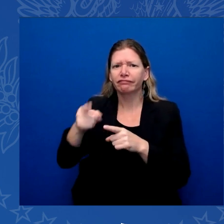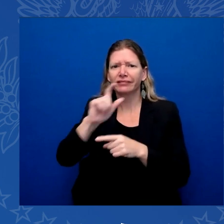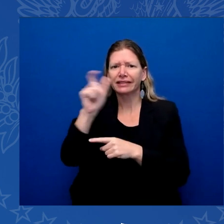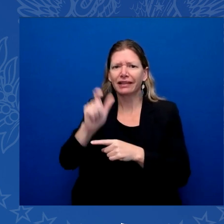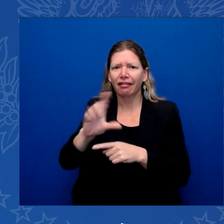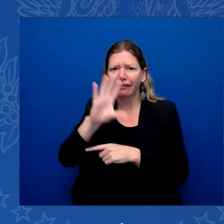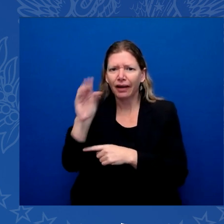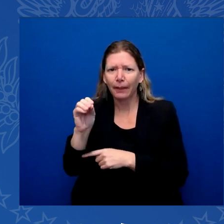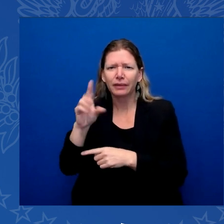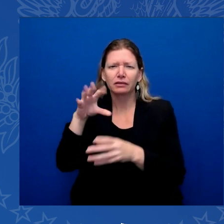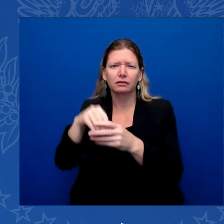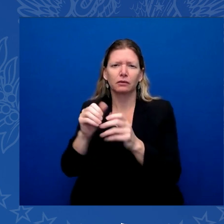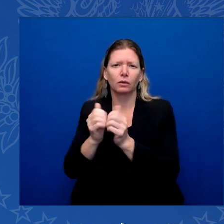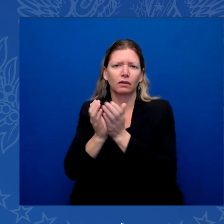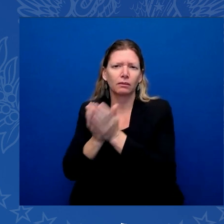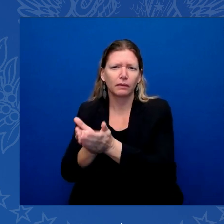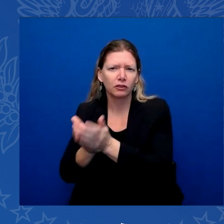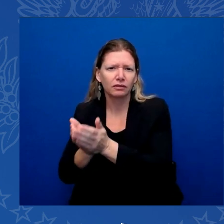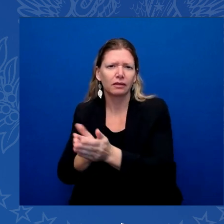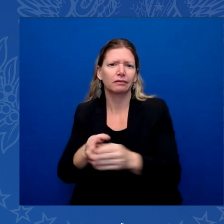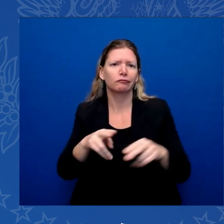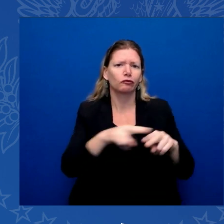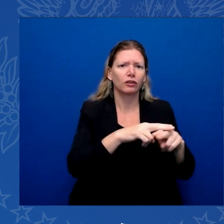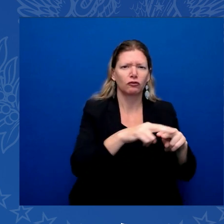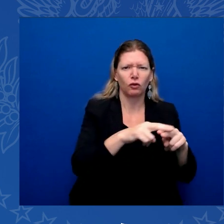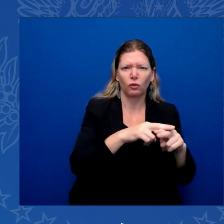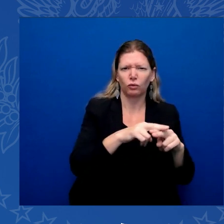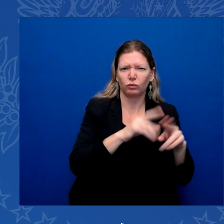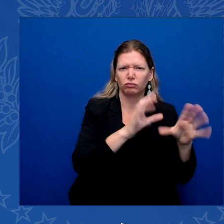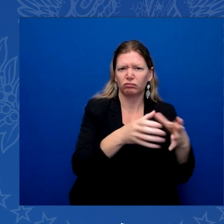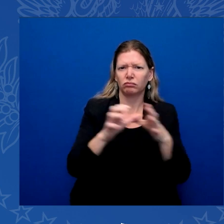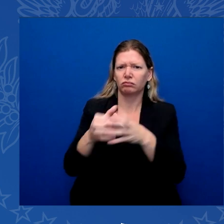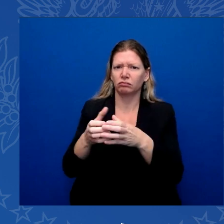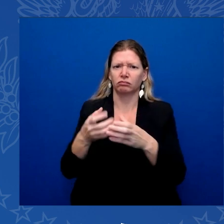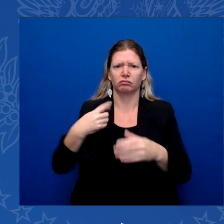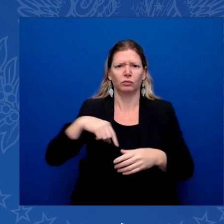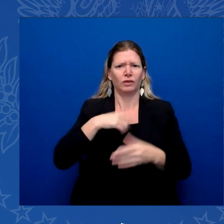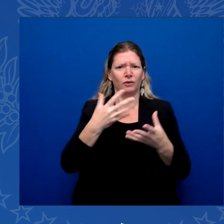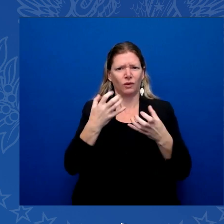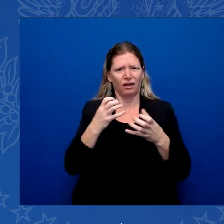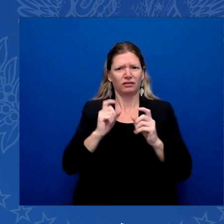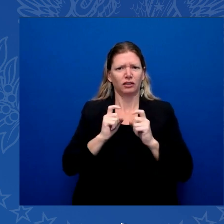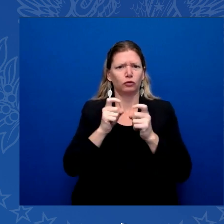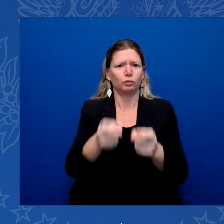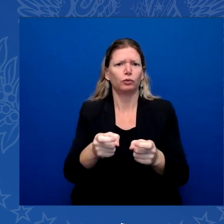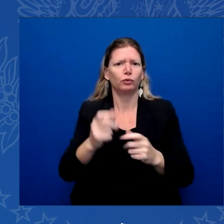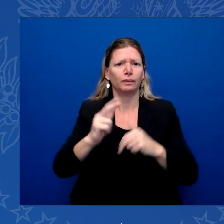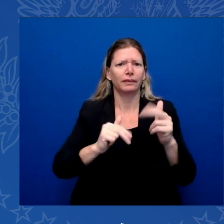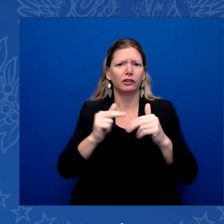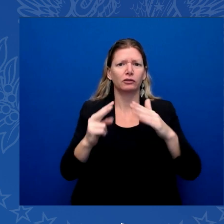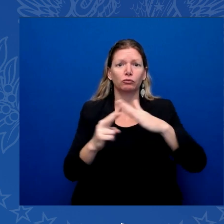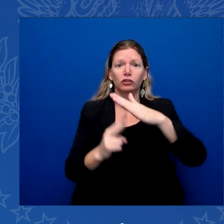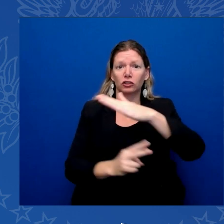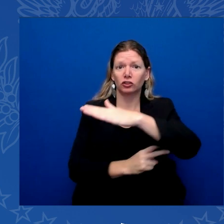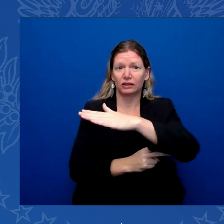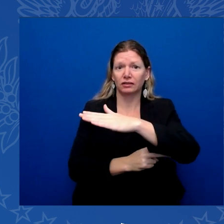And we want to contribute in building bridges between the Mediterranean and the Indo-Pacific,